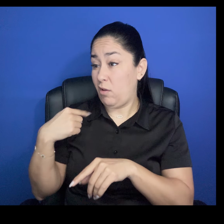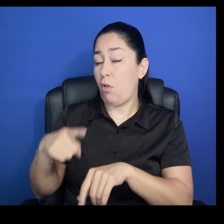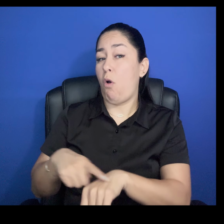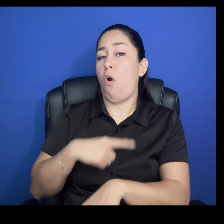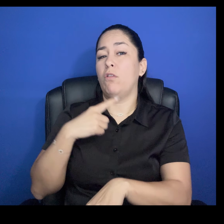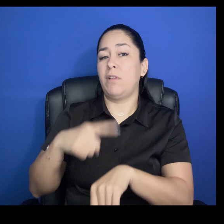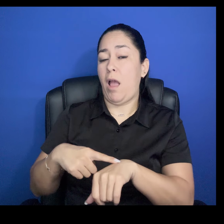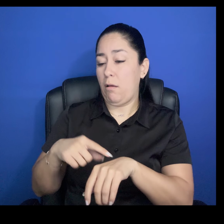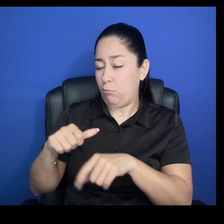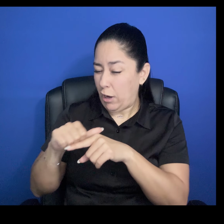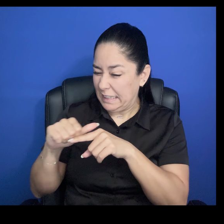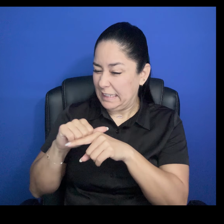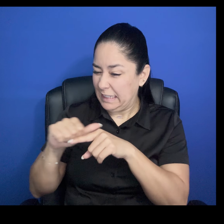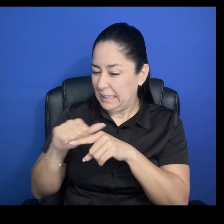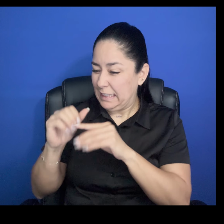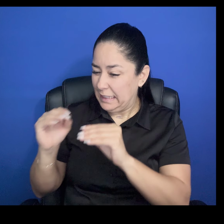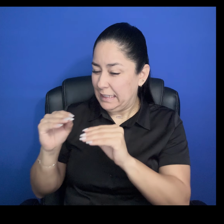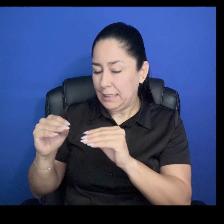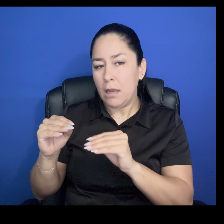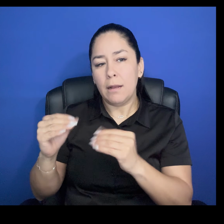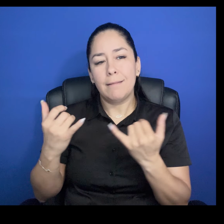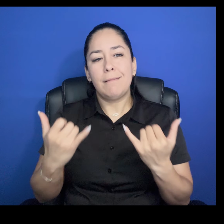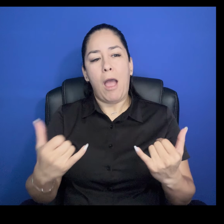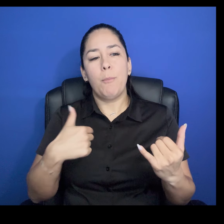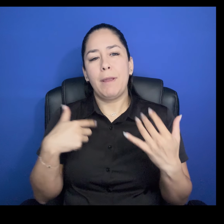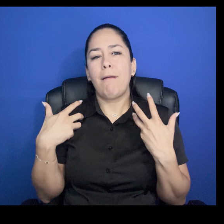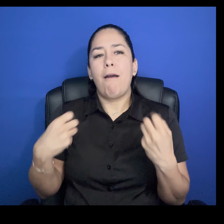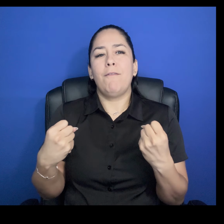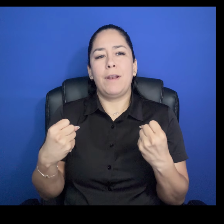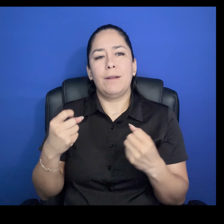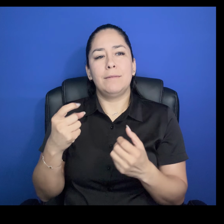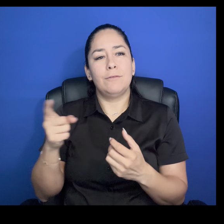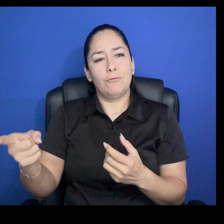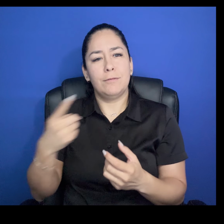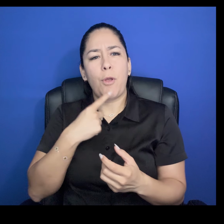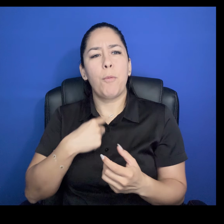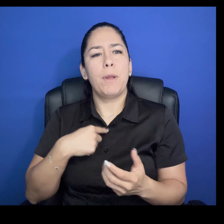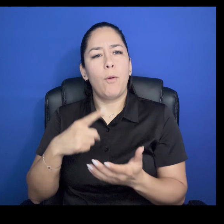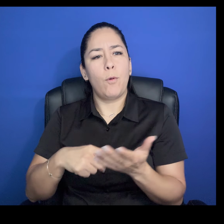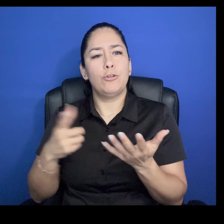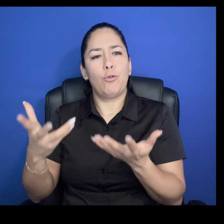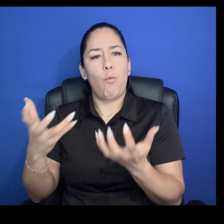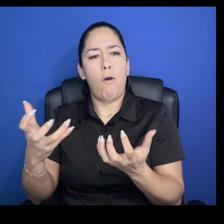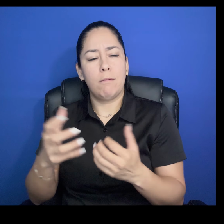and I'm pretty confident that she tells me exactly what she wants, however she can.